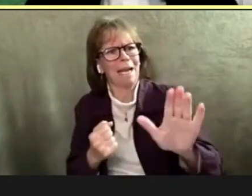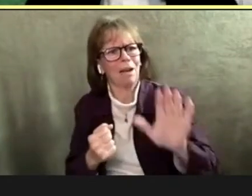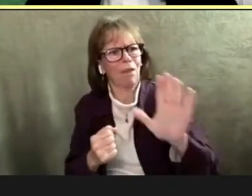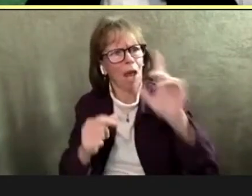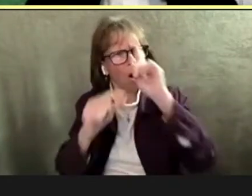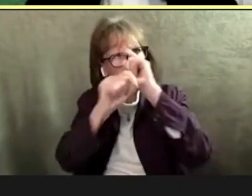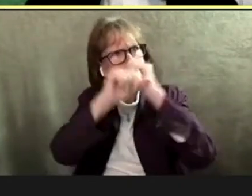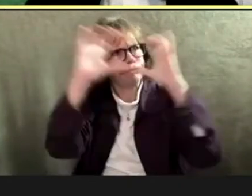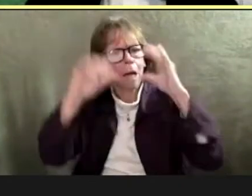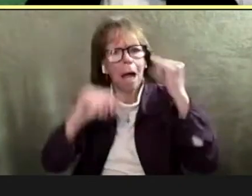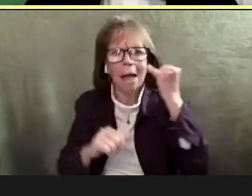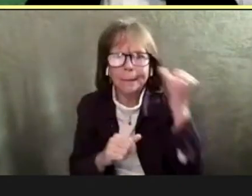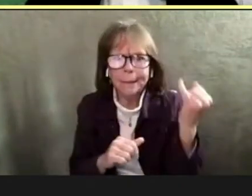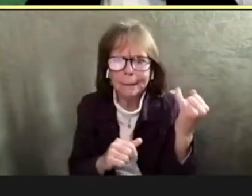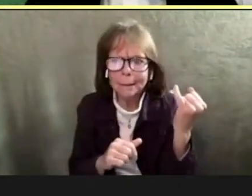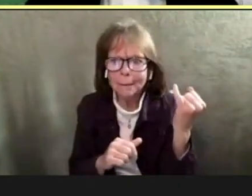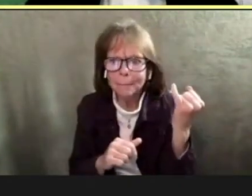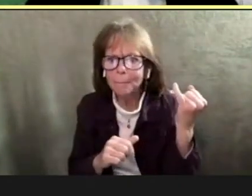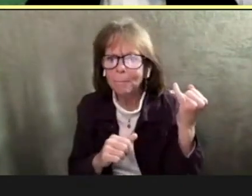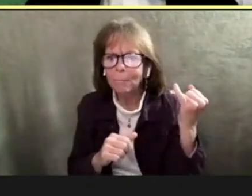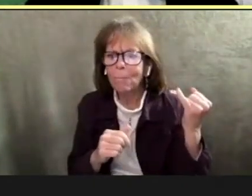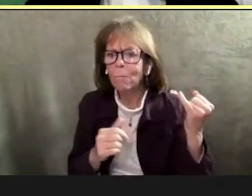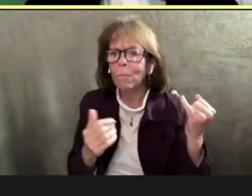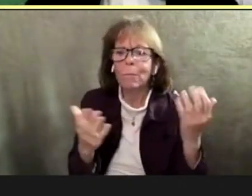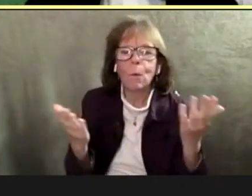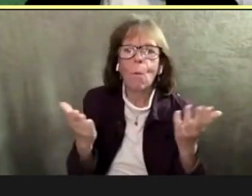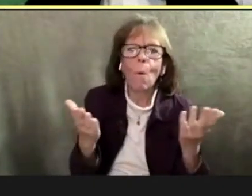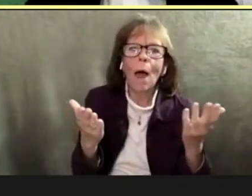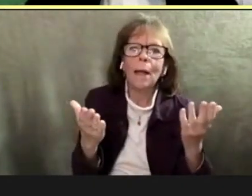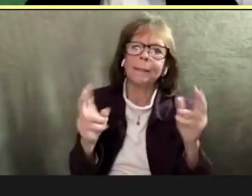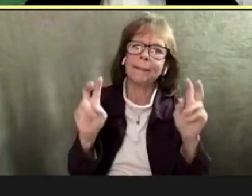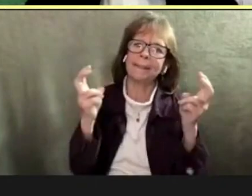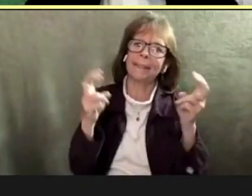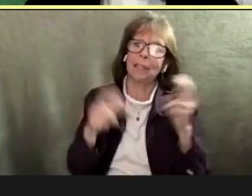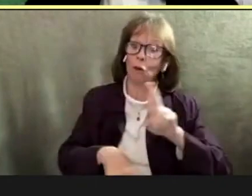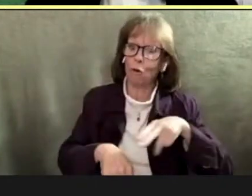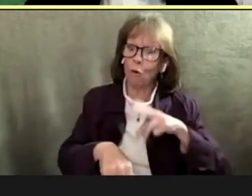normalcy, of productivity, desirability,